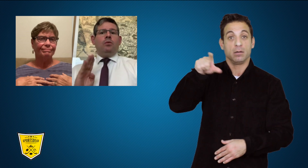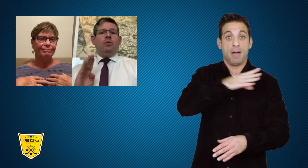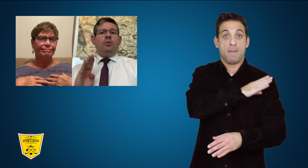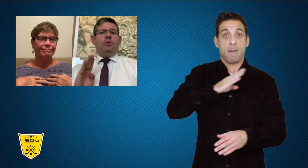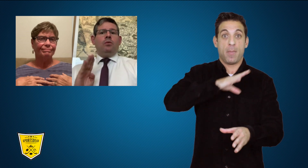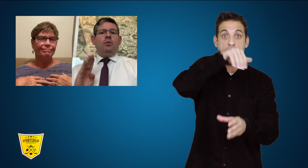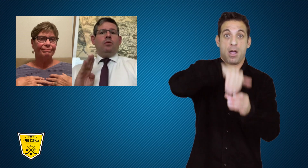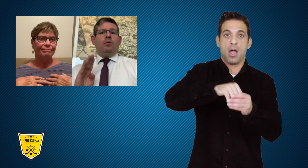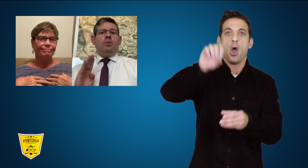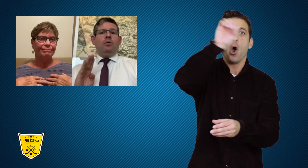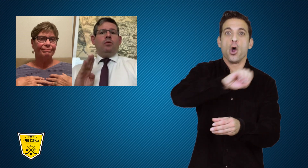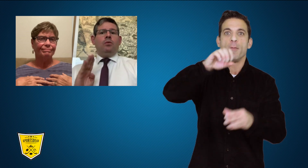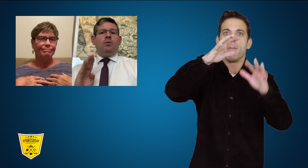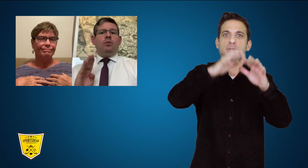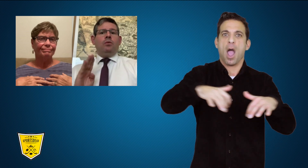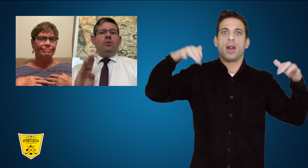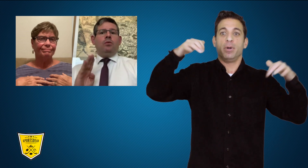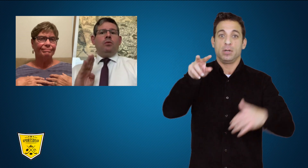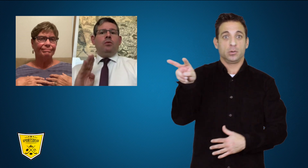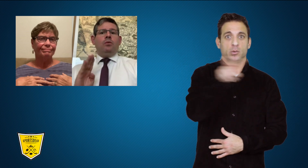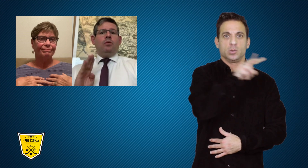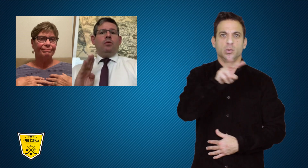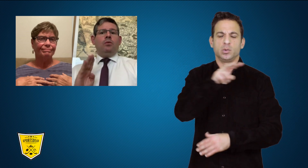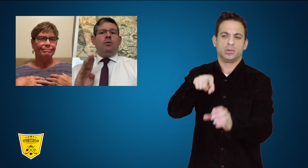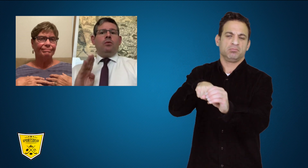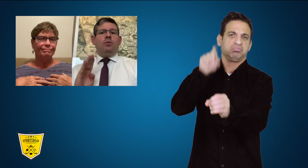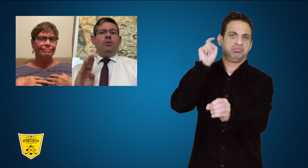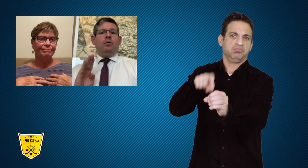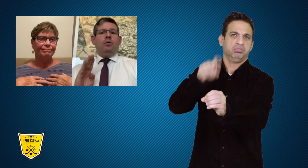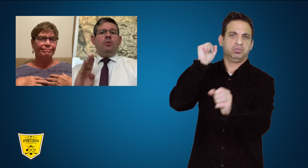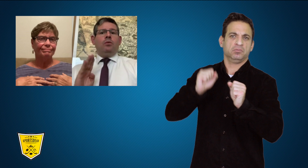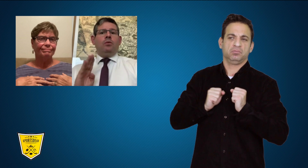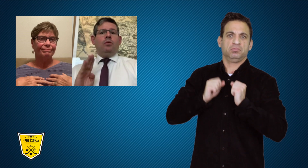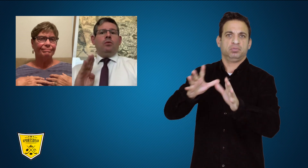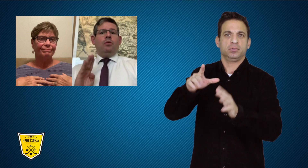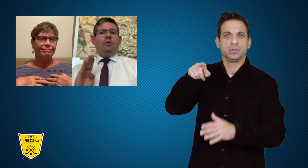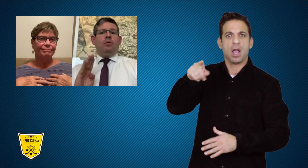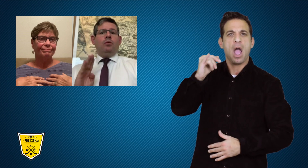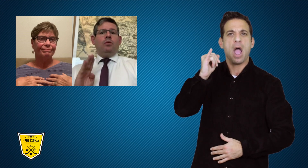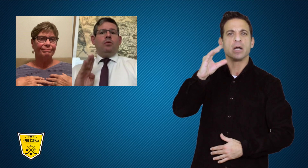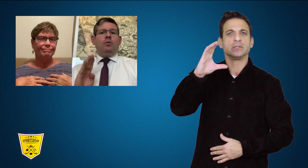member of the European Parliament, both resigned as advisors